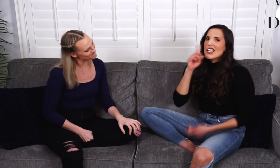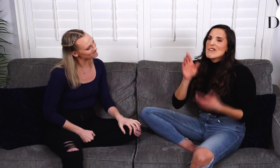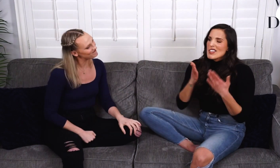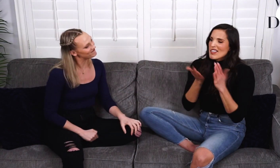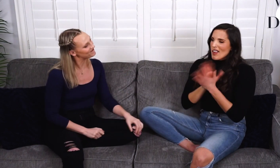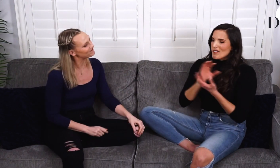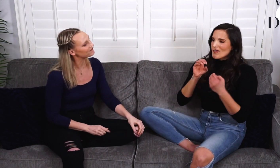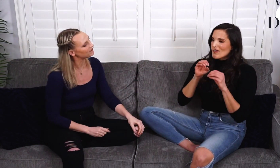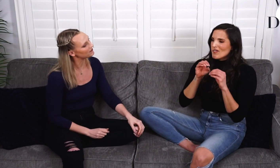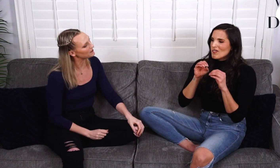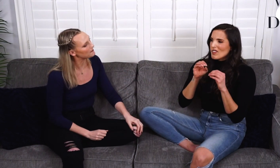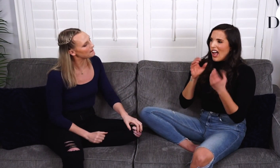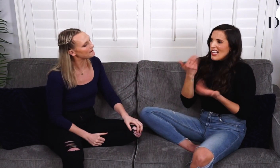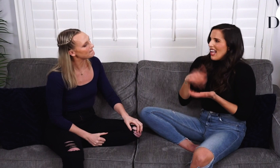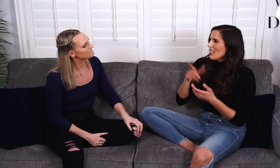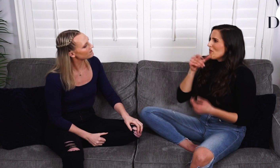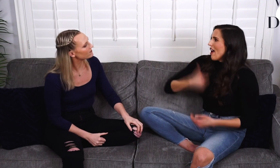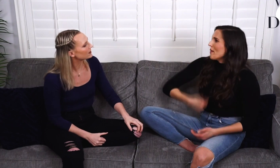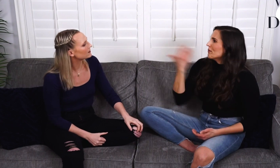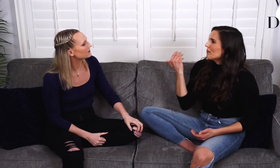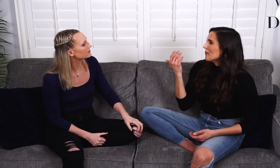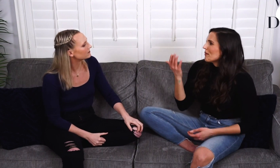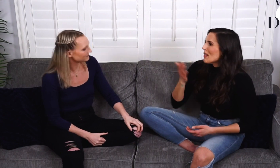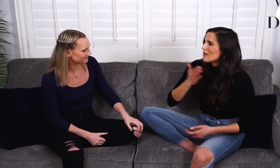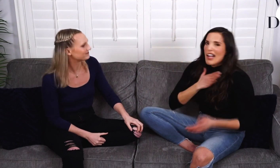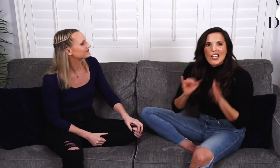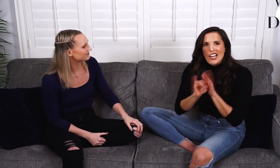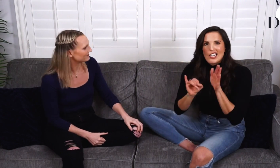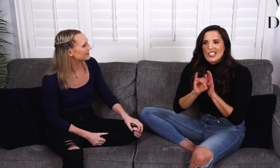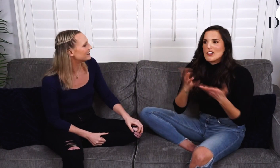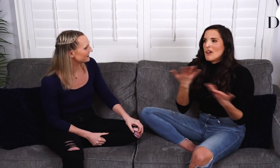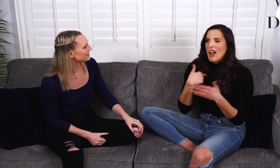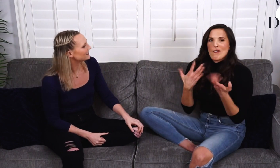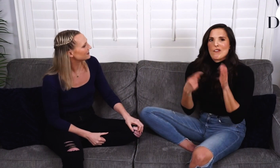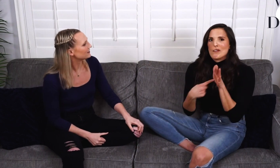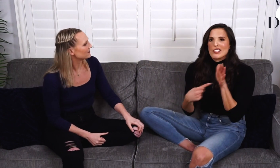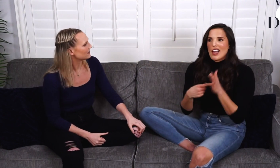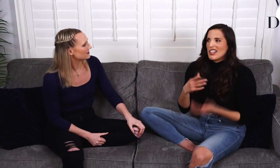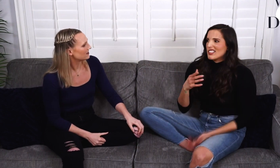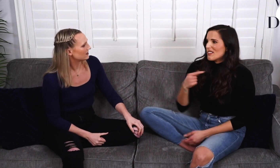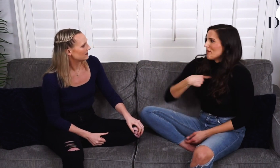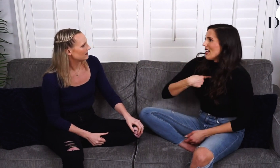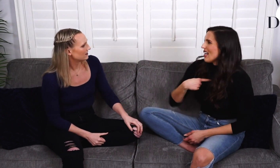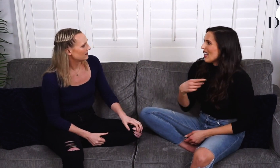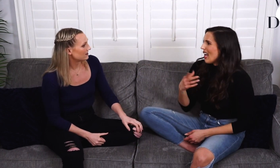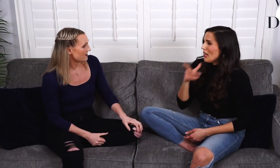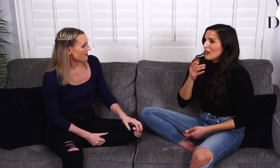I think again it's who I am. It's my identity and what I want to represent. It's me and